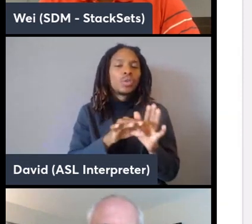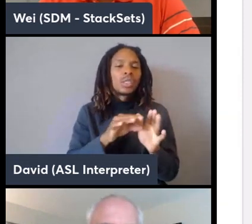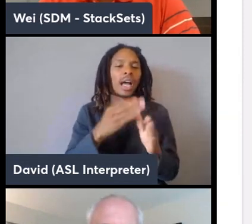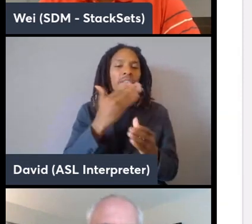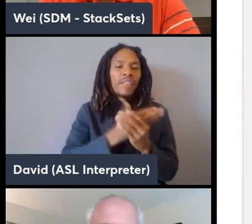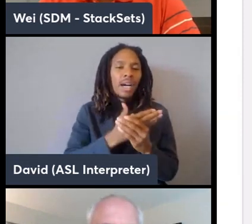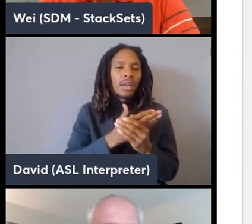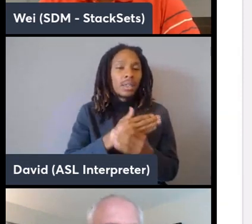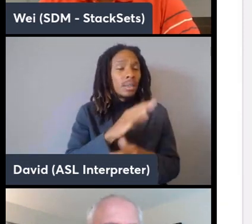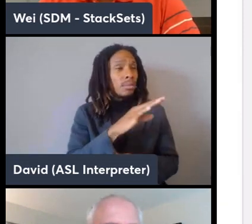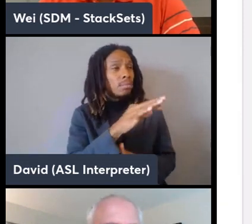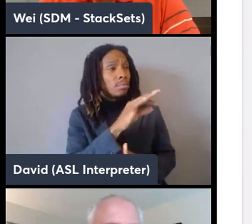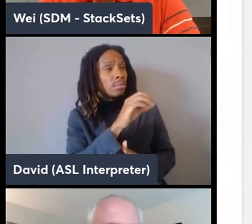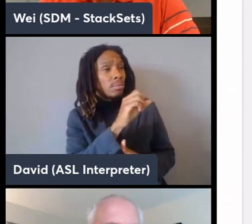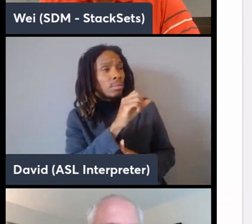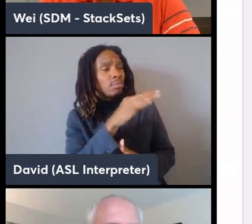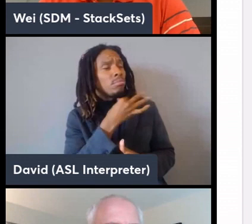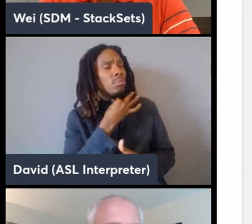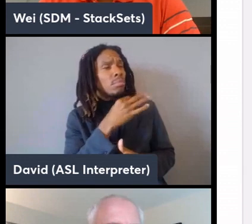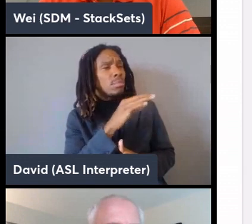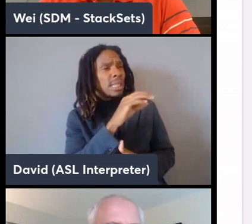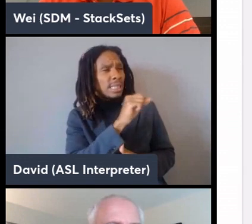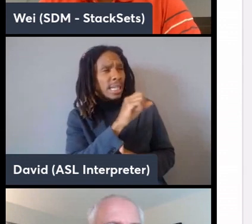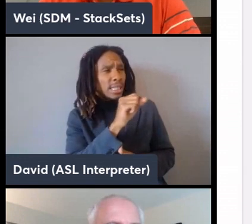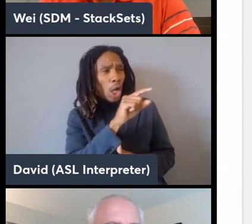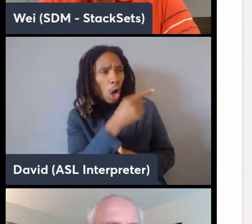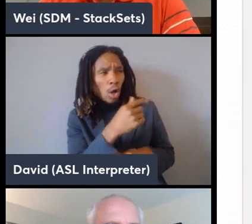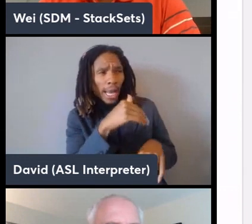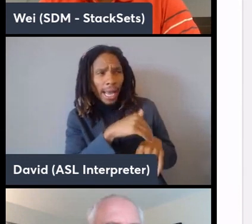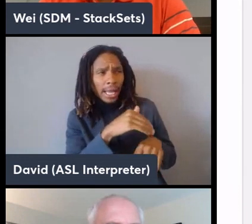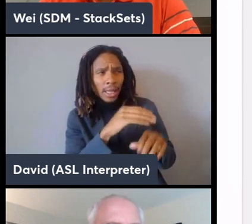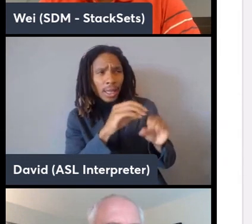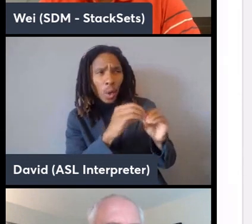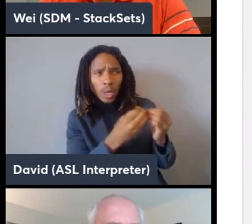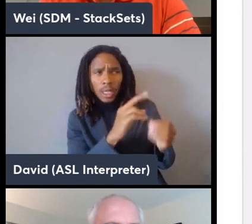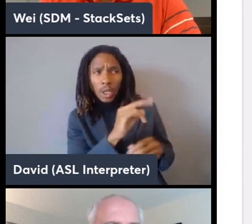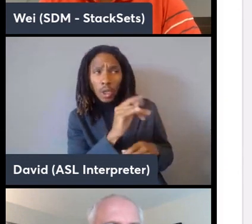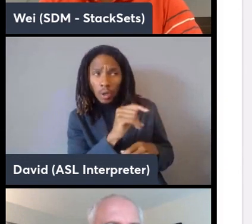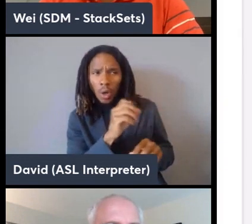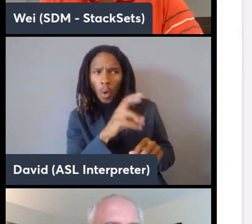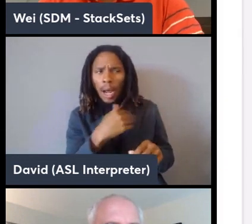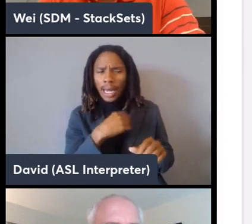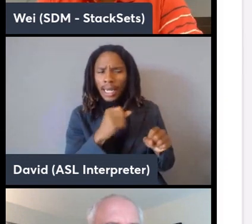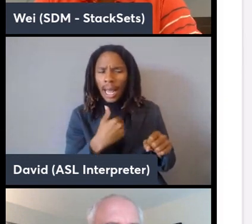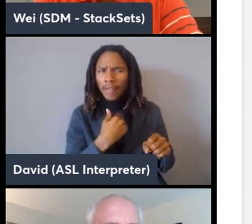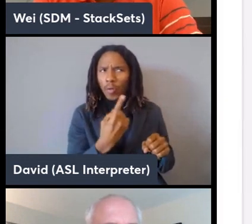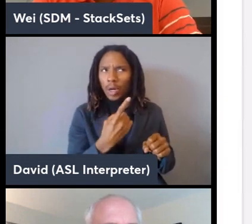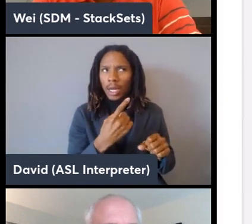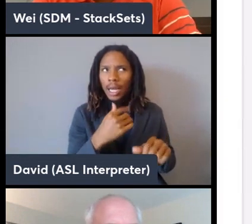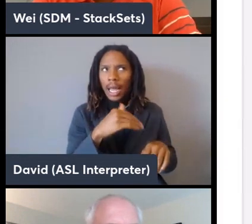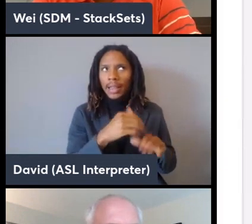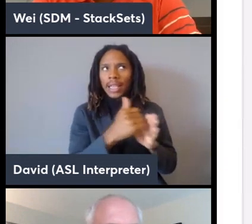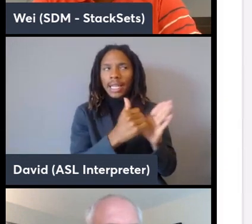Are StackSets, Wei, only at the organizational unit or can I have one at the account level too?